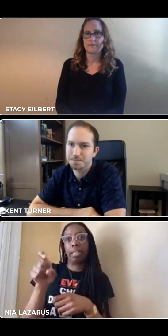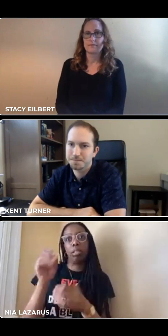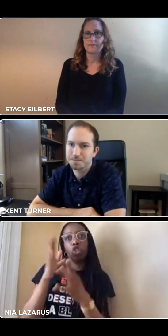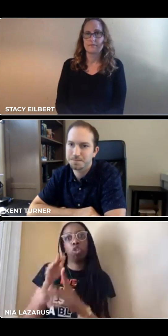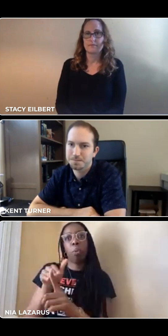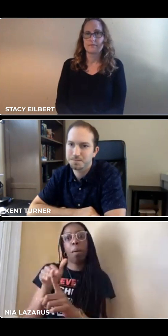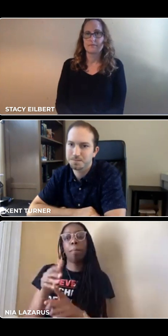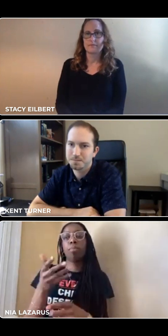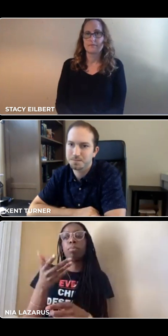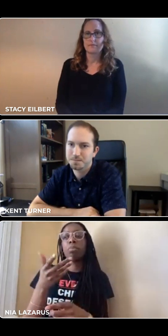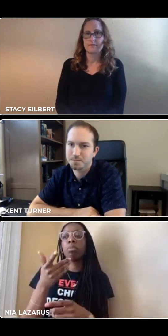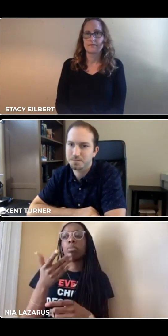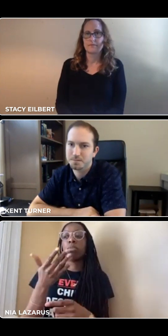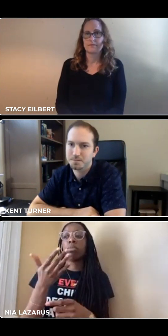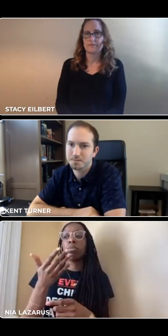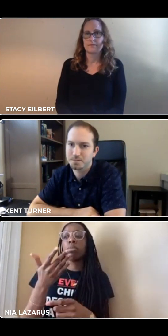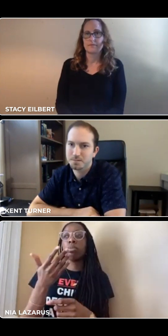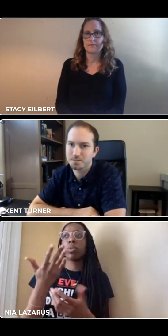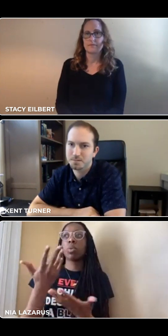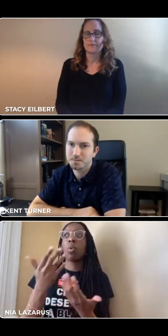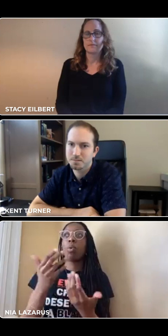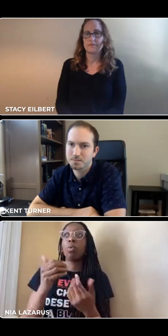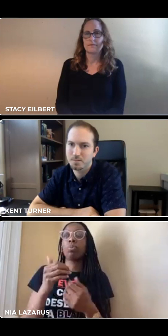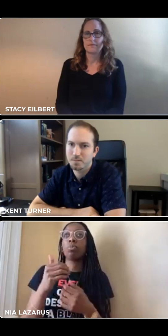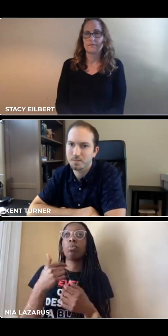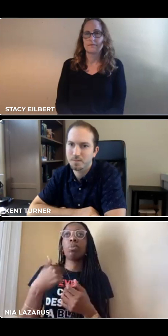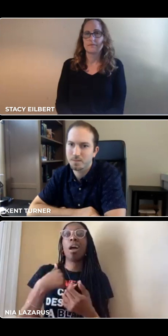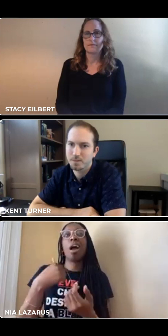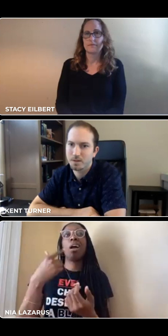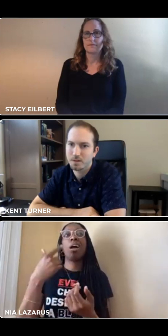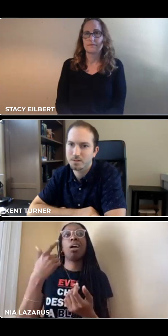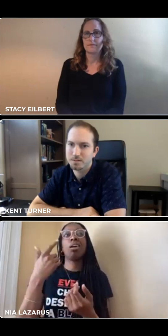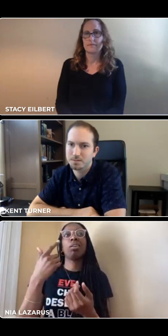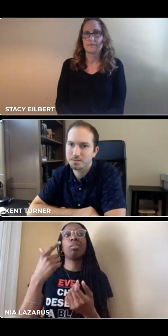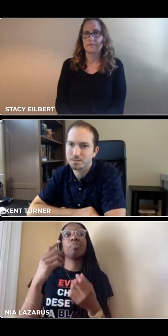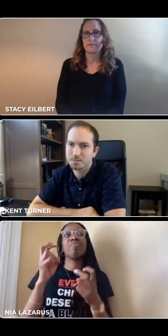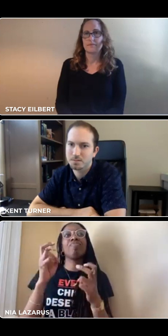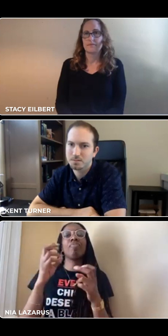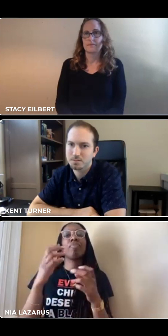I have a hard time getting them to do their work because they rely so much on teacher